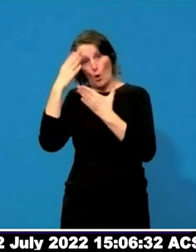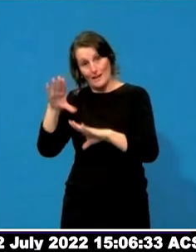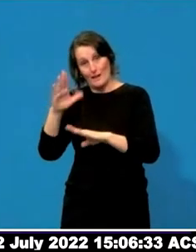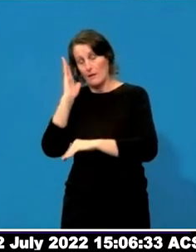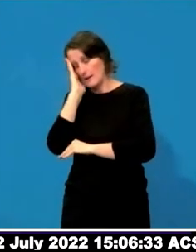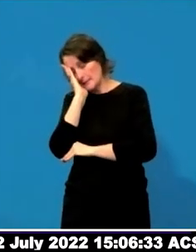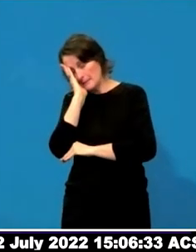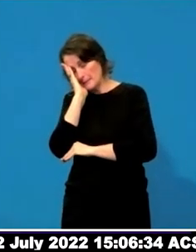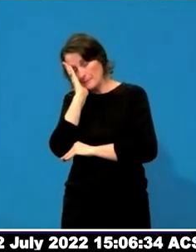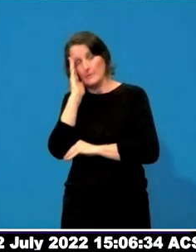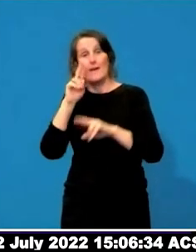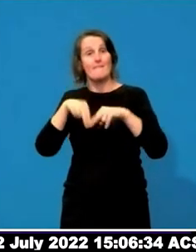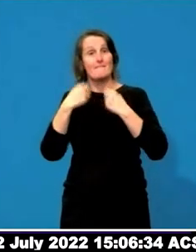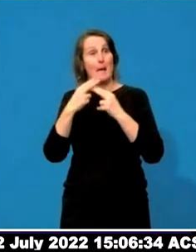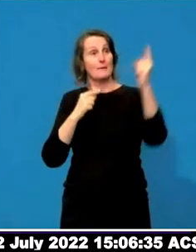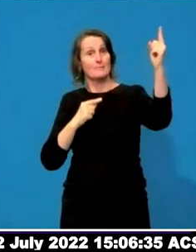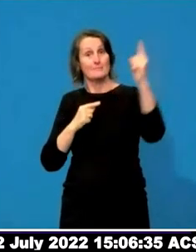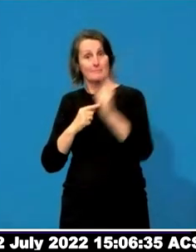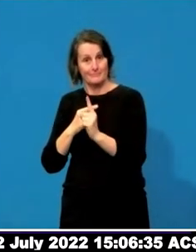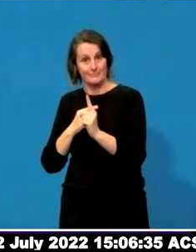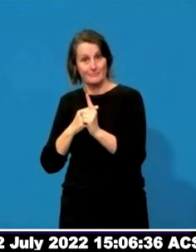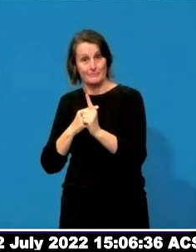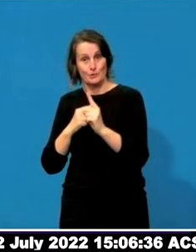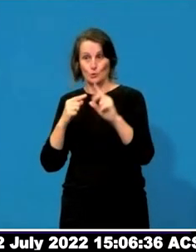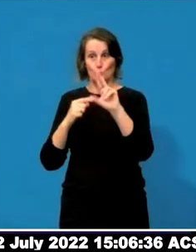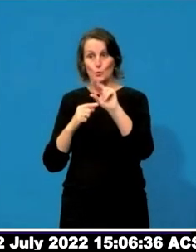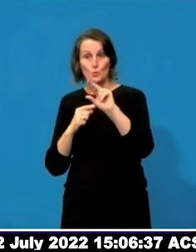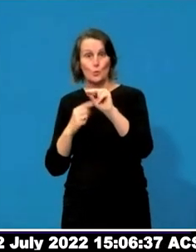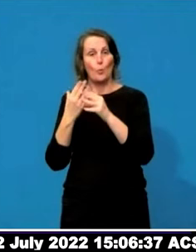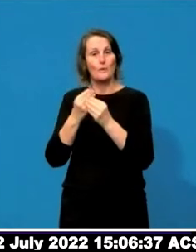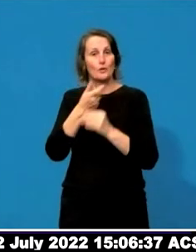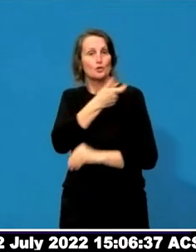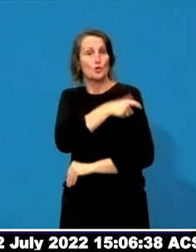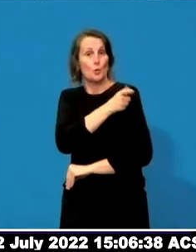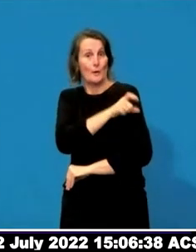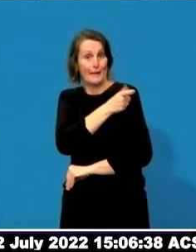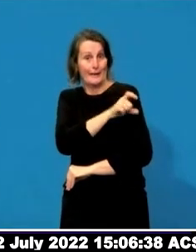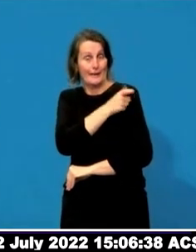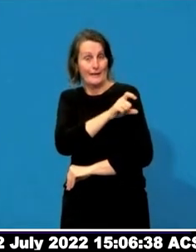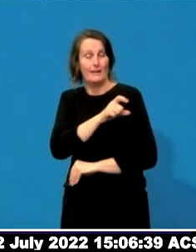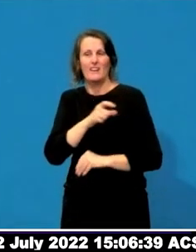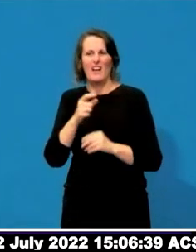The family member was outside, talking to the security guard. And then that resulted in some kind of scuffle.